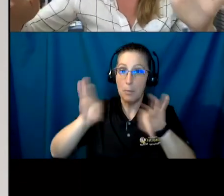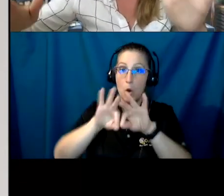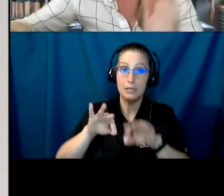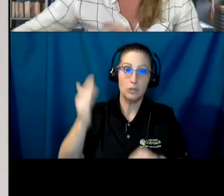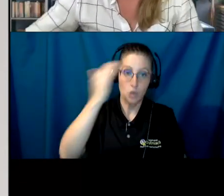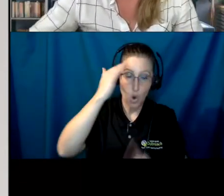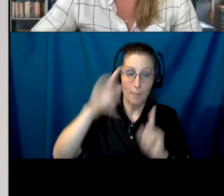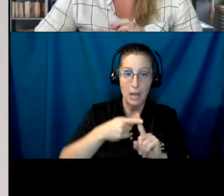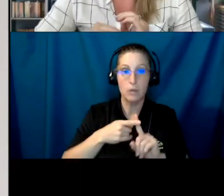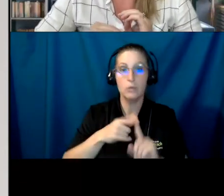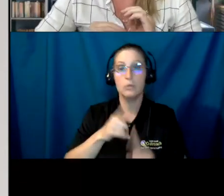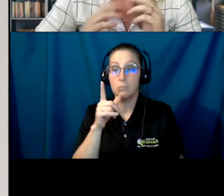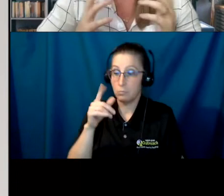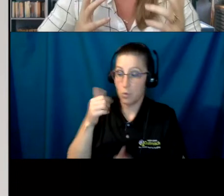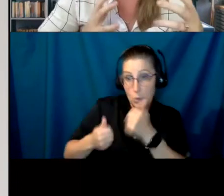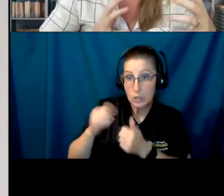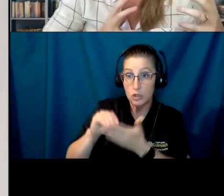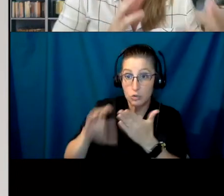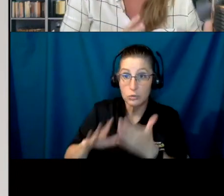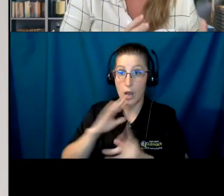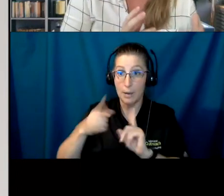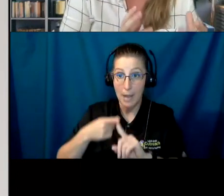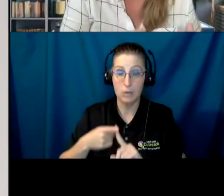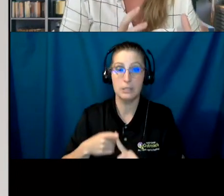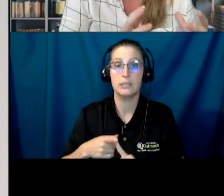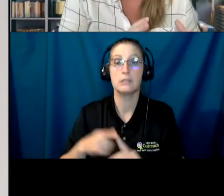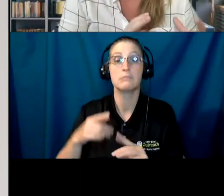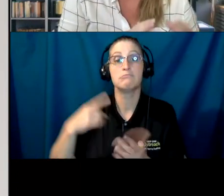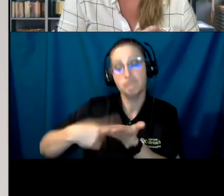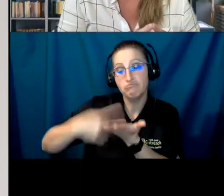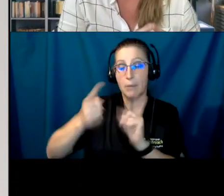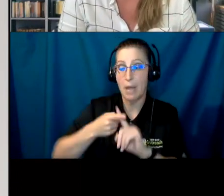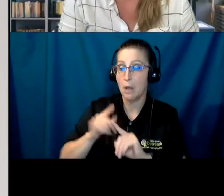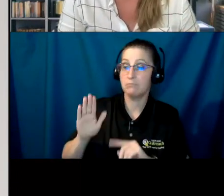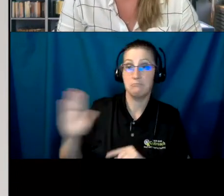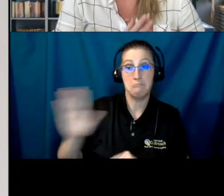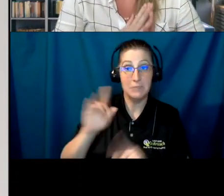talking about, you know, talk about the specific specific disabilities that are in your classroom.